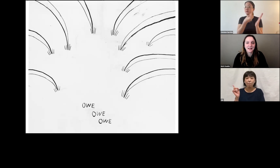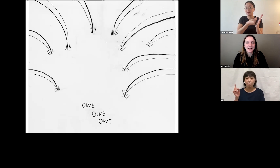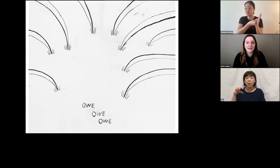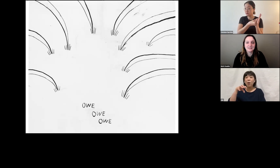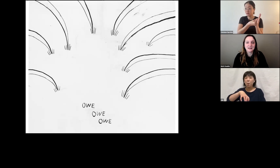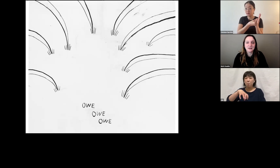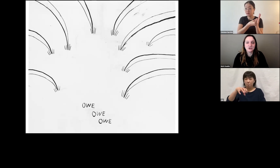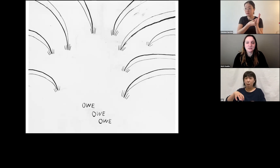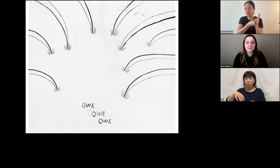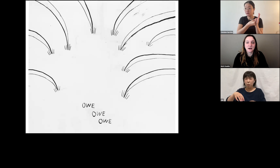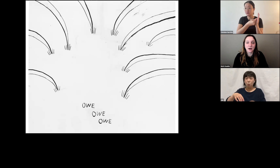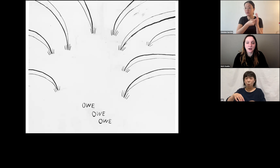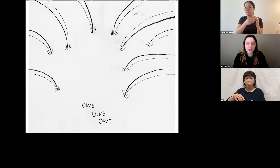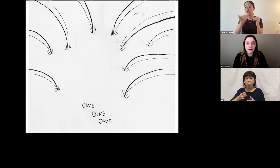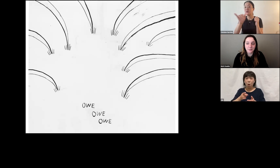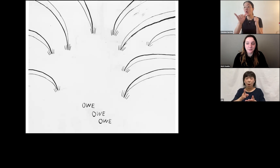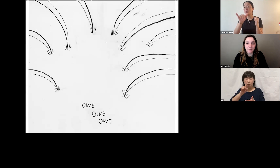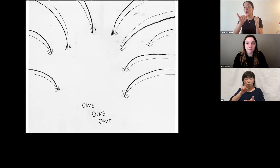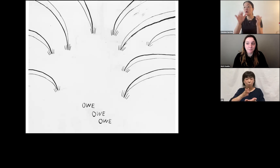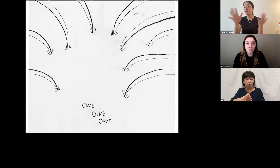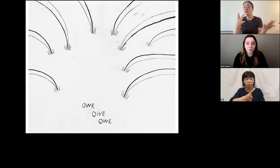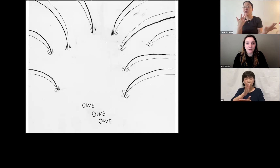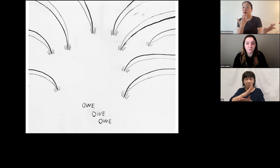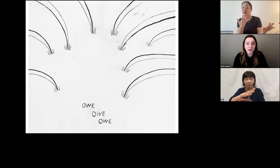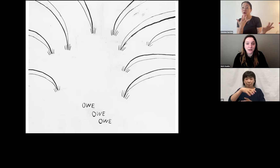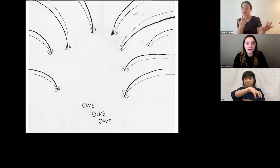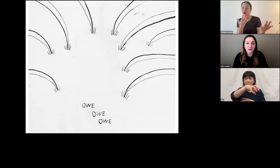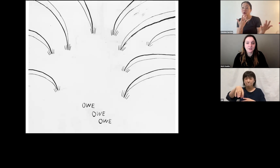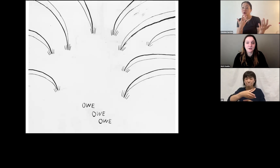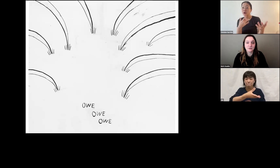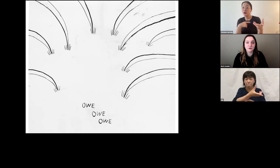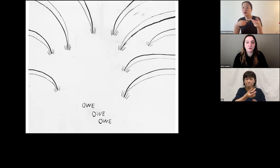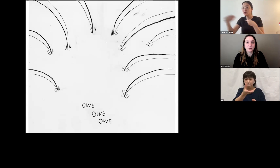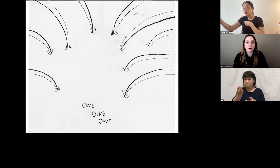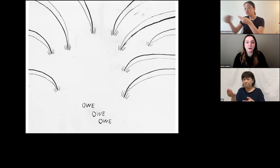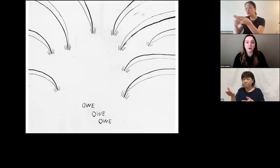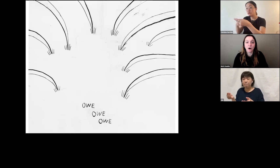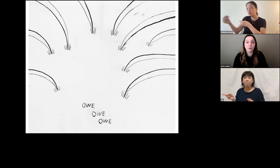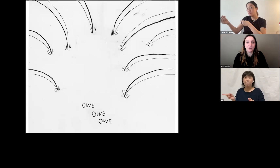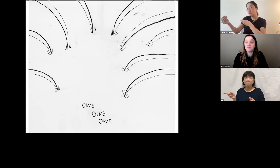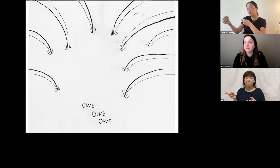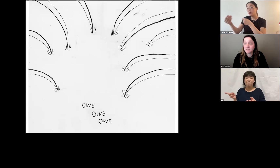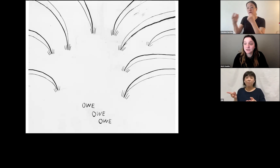It's not just, again, about owing money. It's also about owing favors.